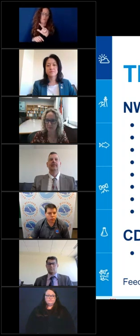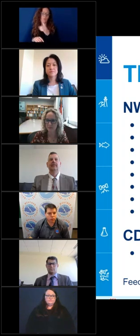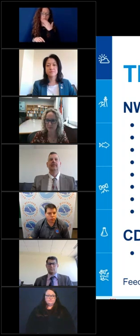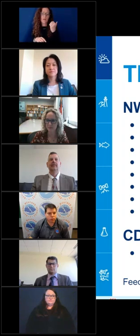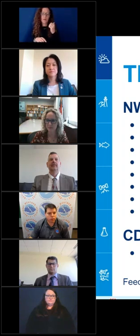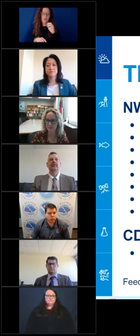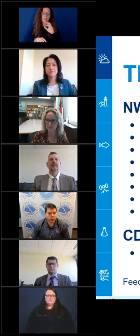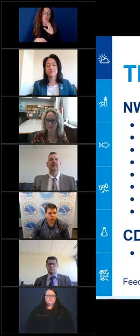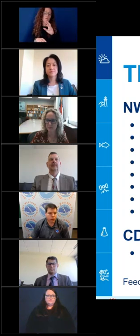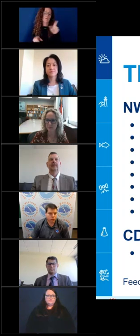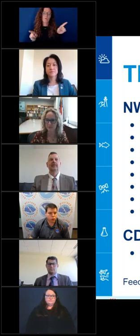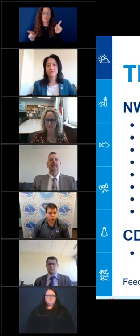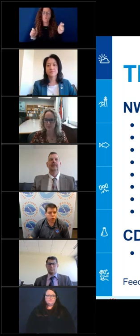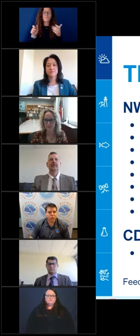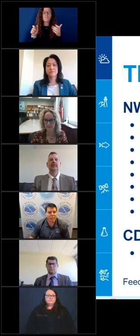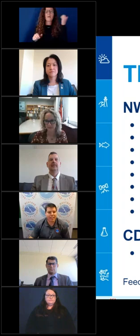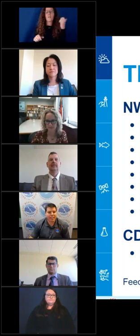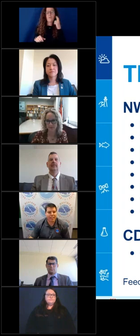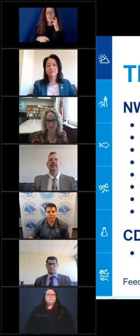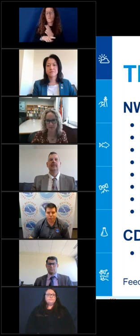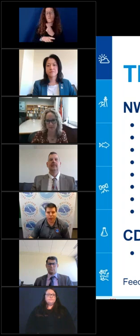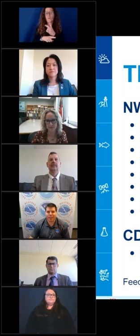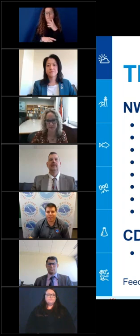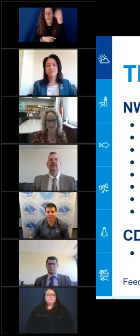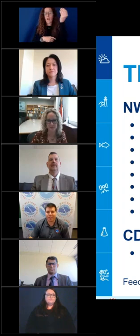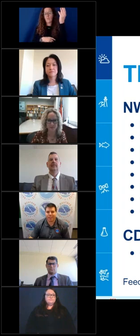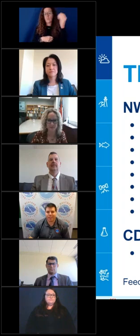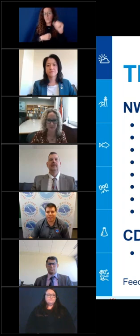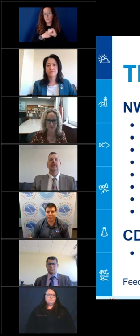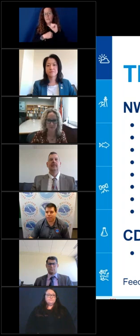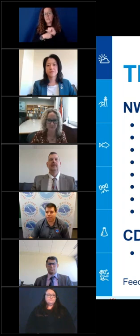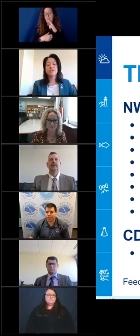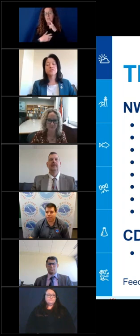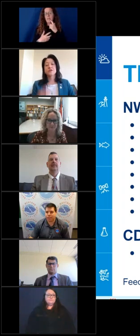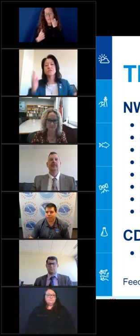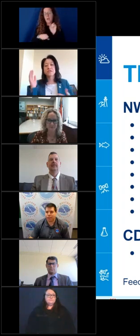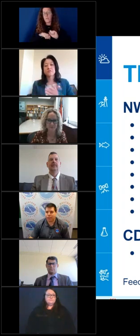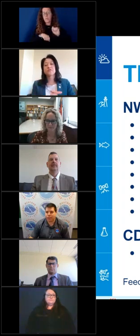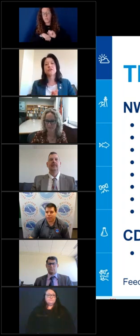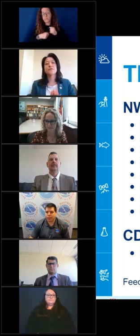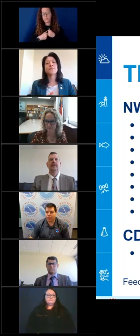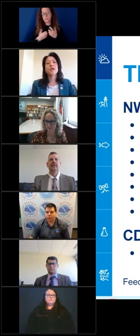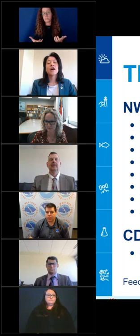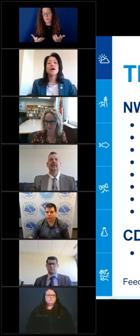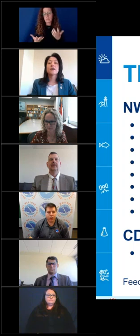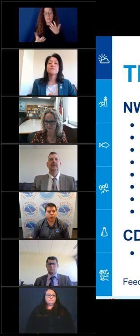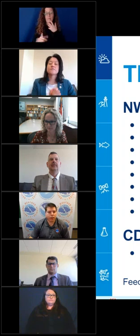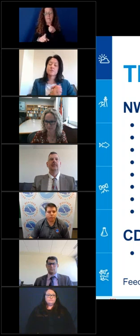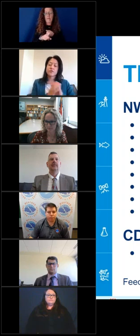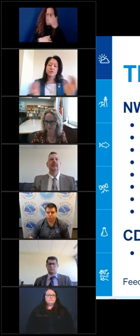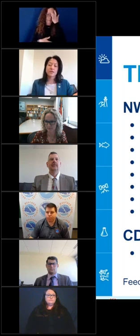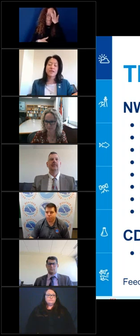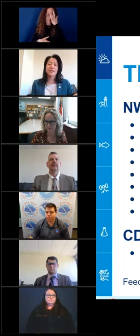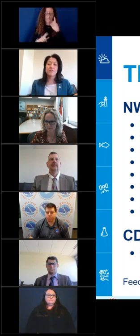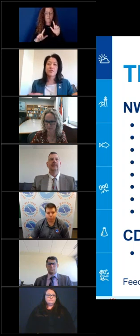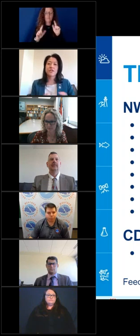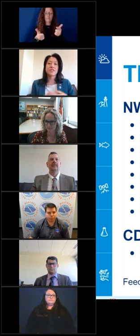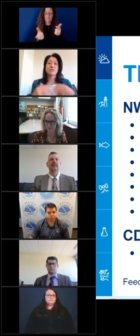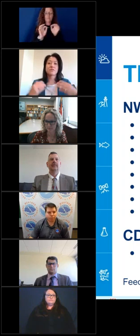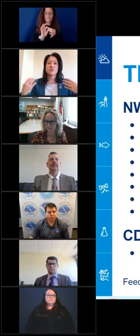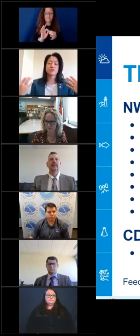at risk for exertional heat illness impacts? I'll take that one Phil. So again, for any